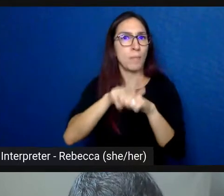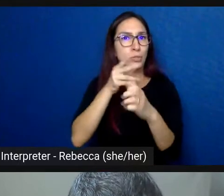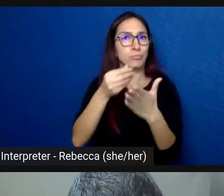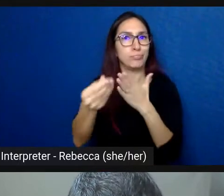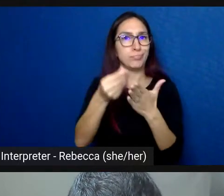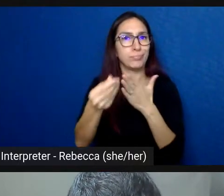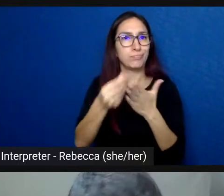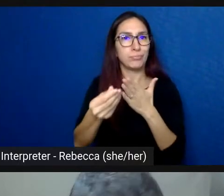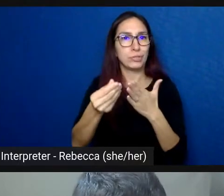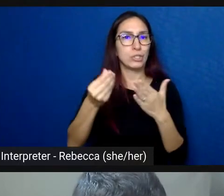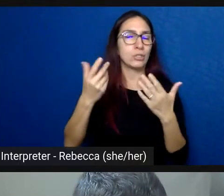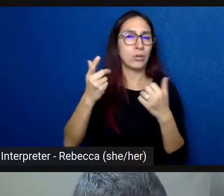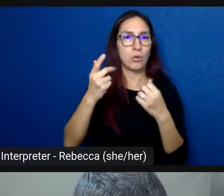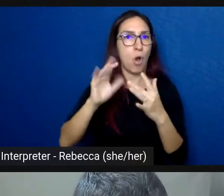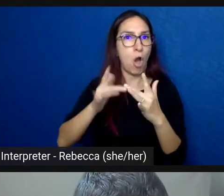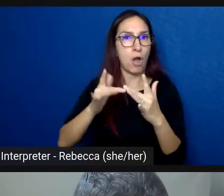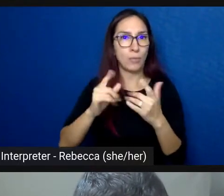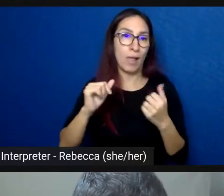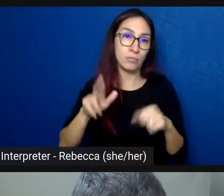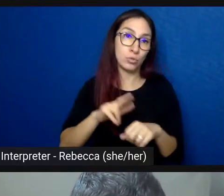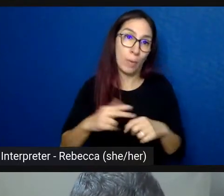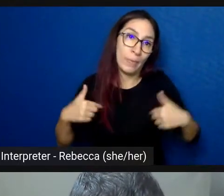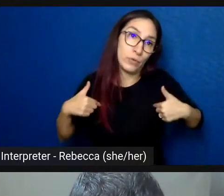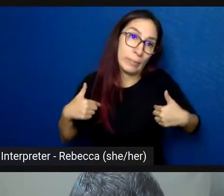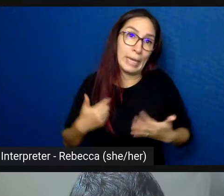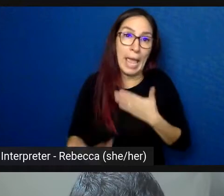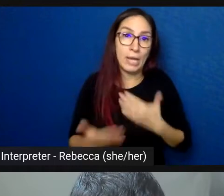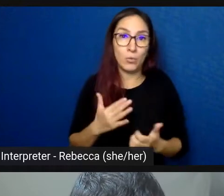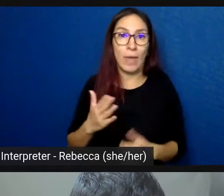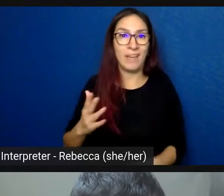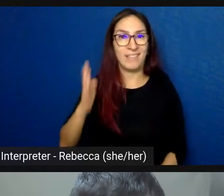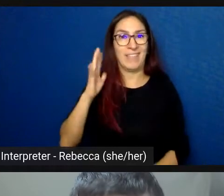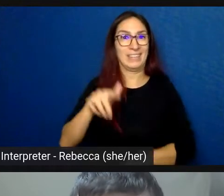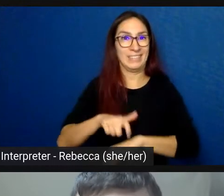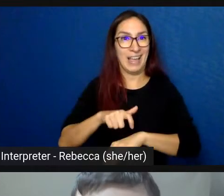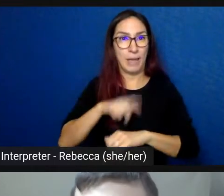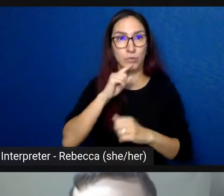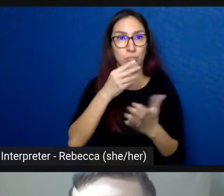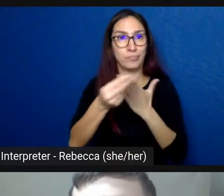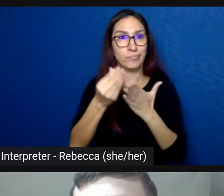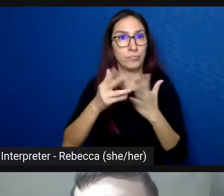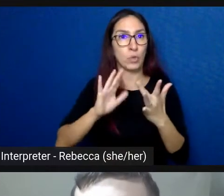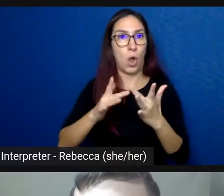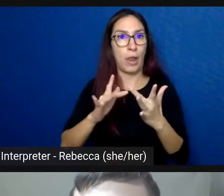It was normal for me to do your shopping online, but they researched